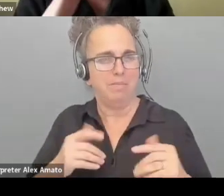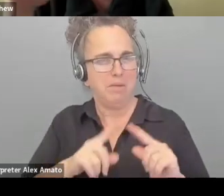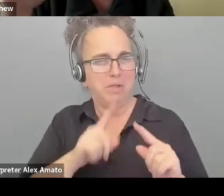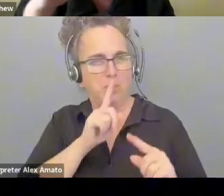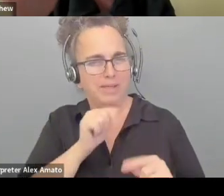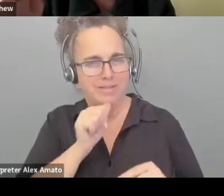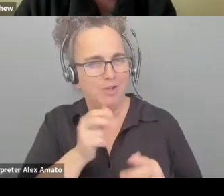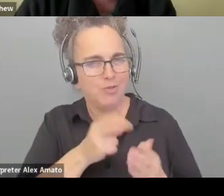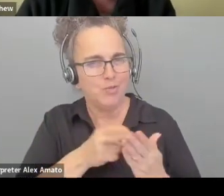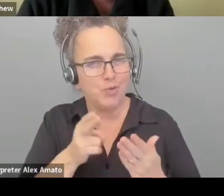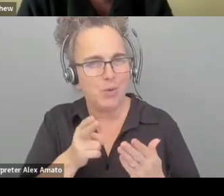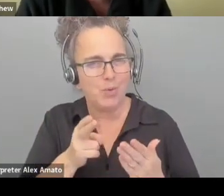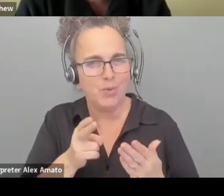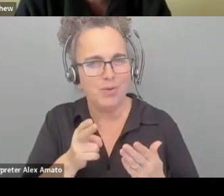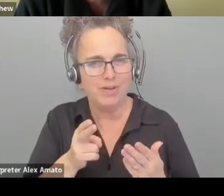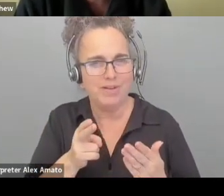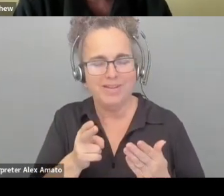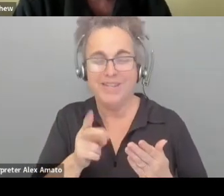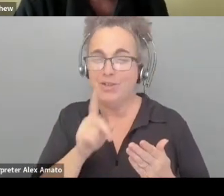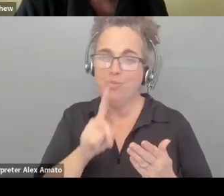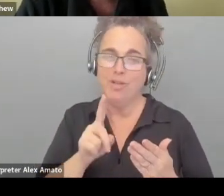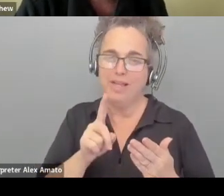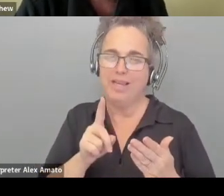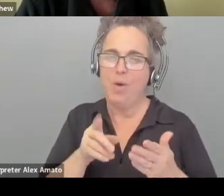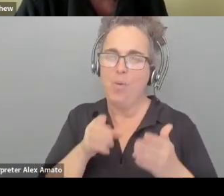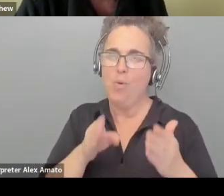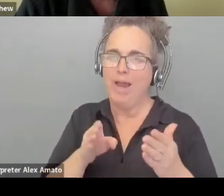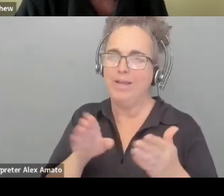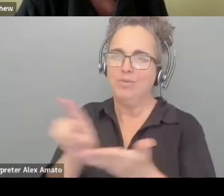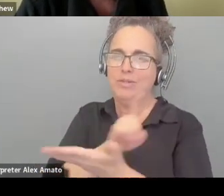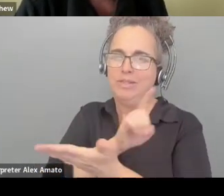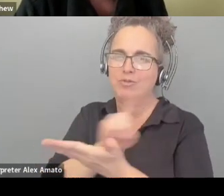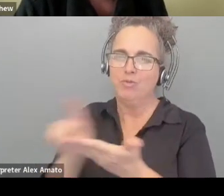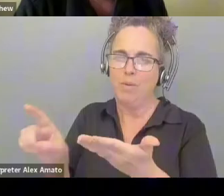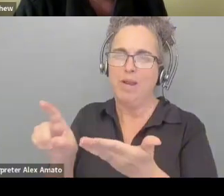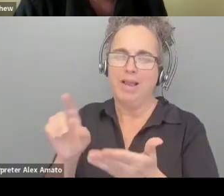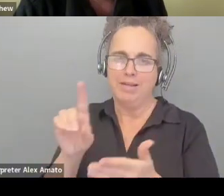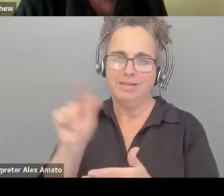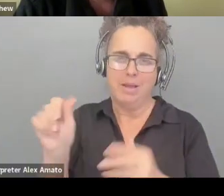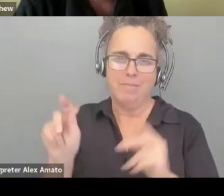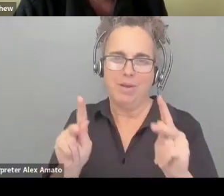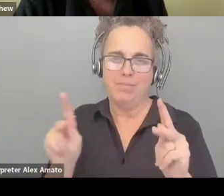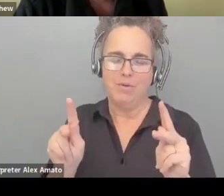Usually it's a thin veneer for discrimination and we can have a longer term for disability